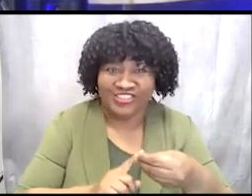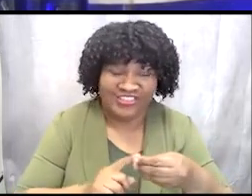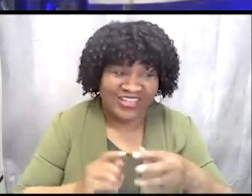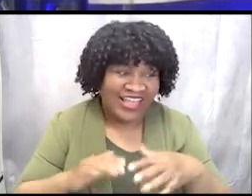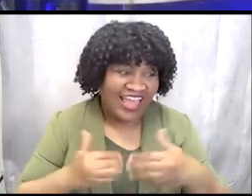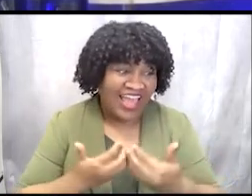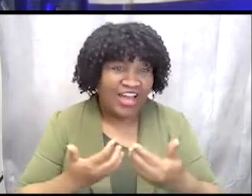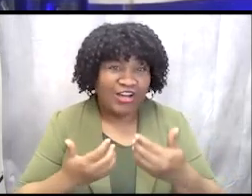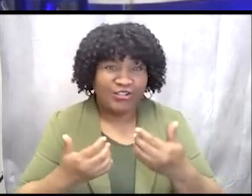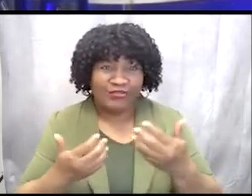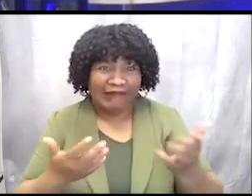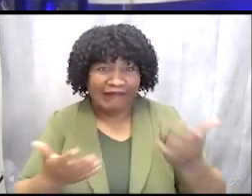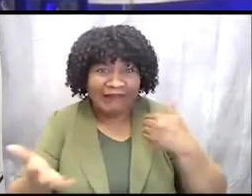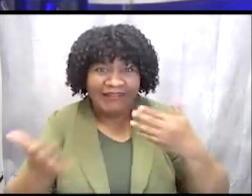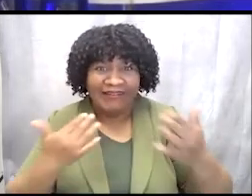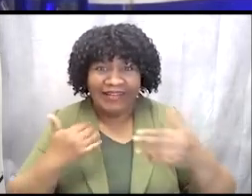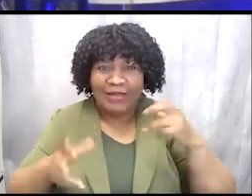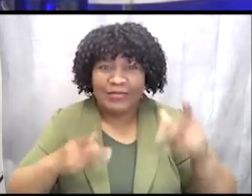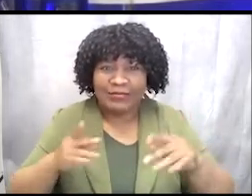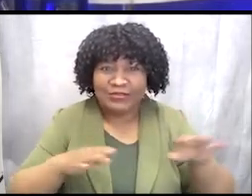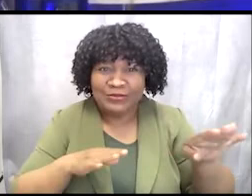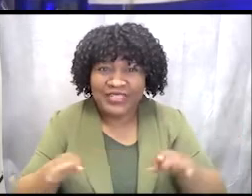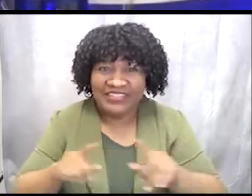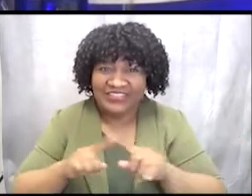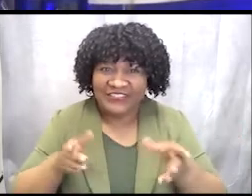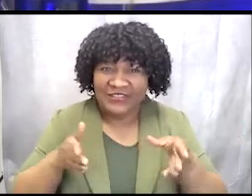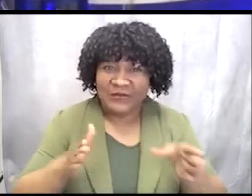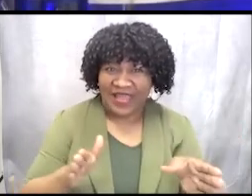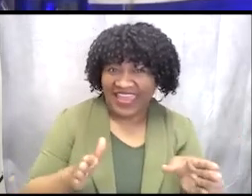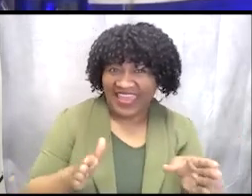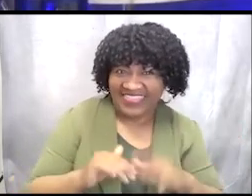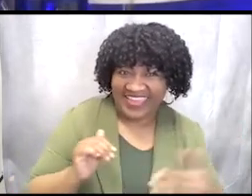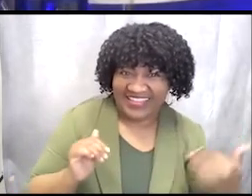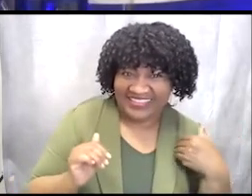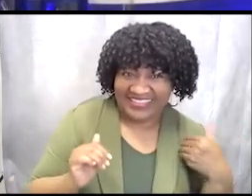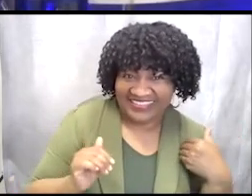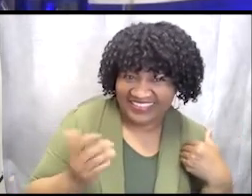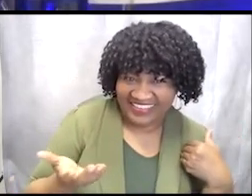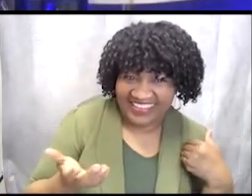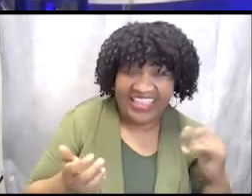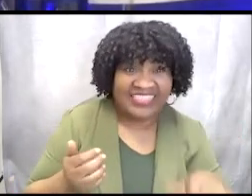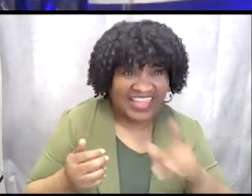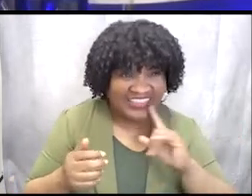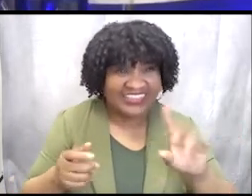How do you get people to behave differently? That is a challenge.